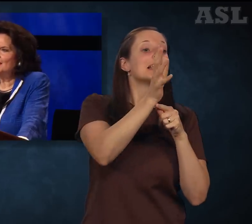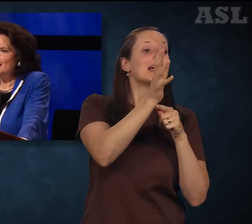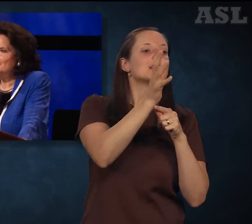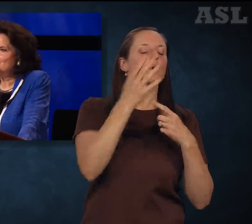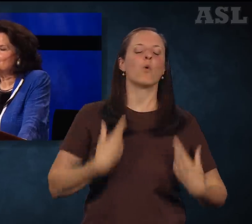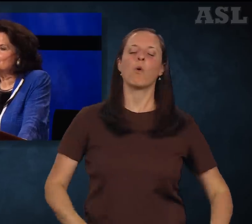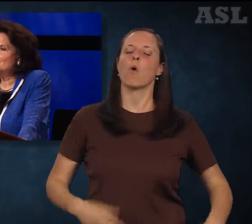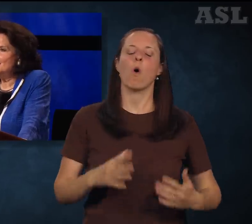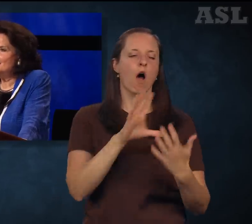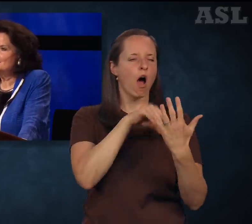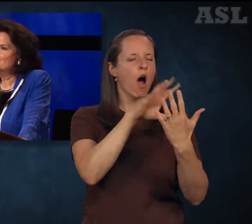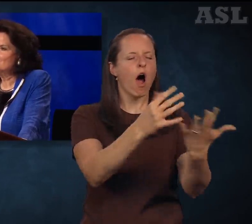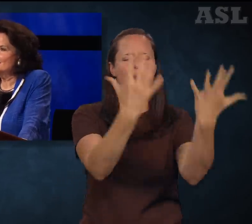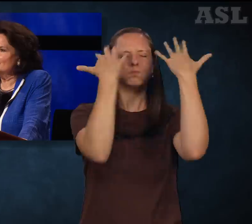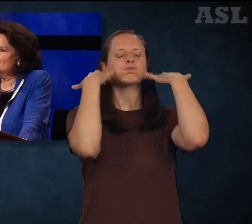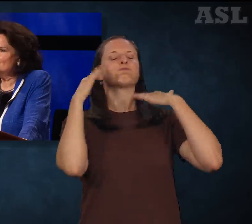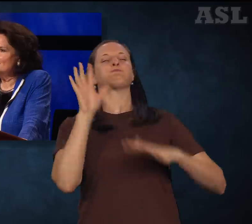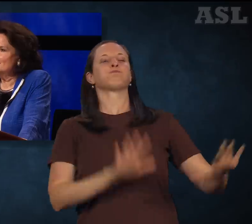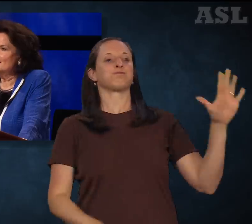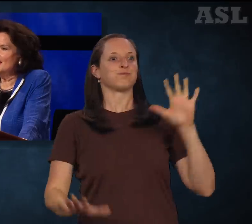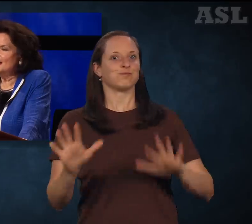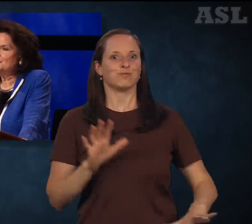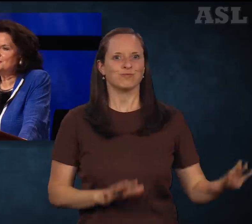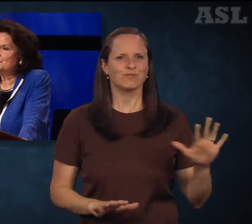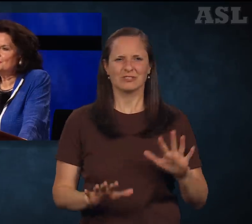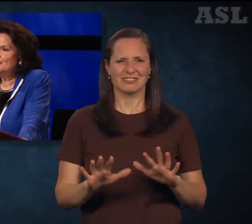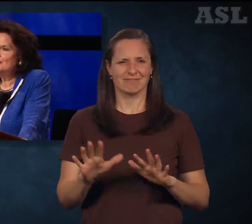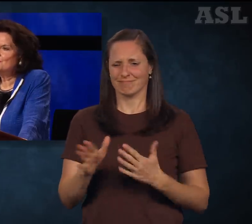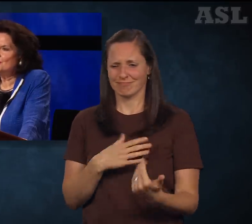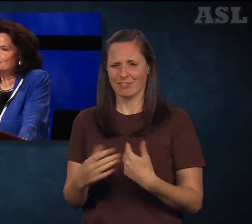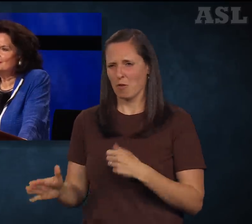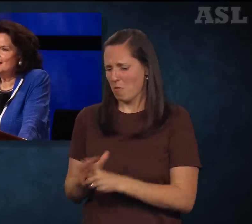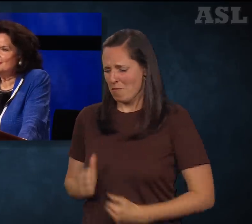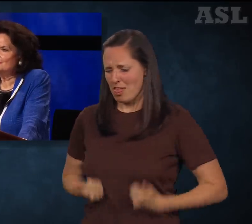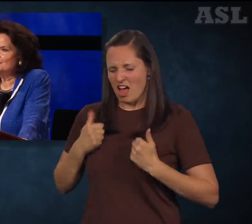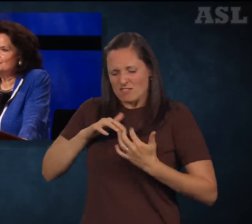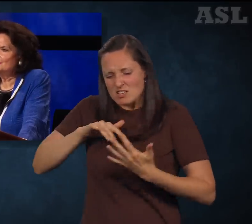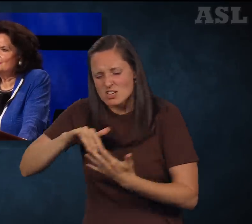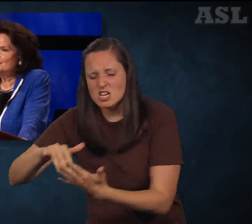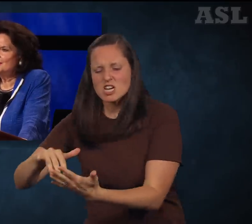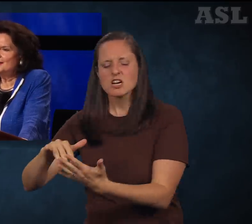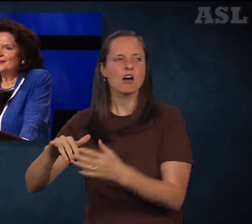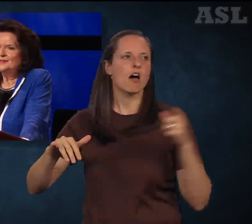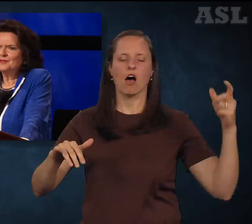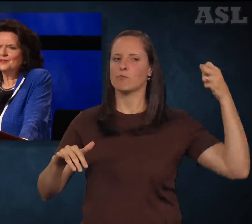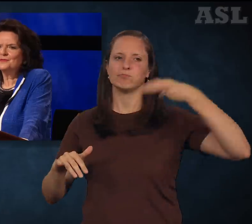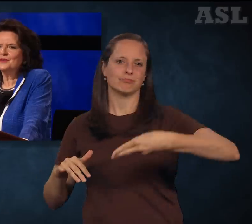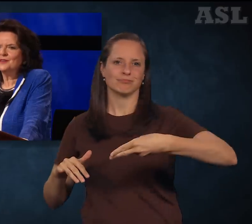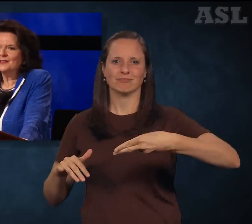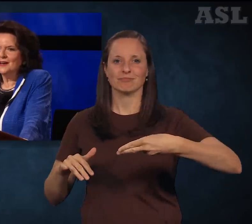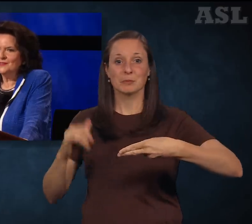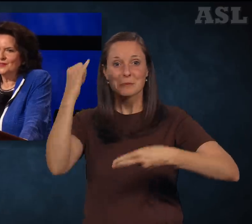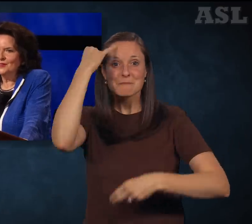SO JUST IMAGINE IF YOU COULD